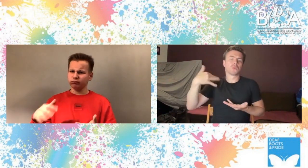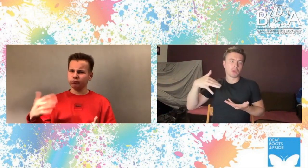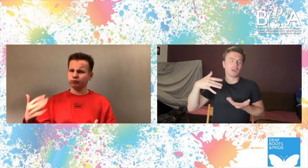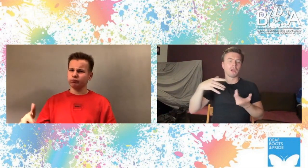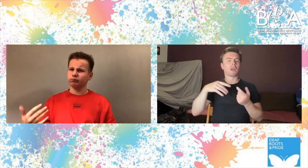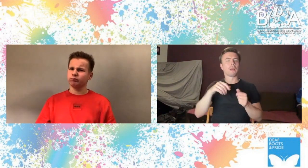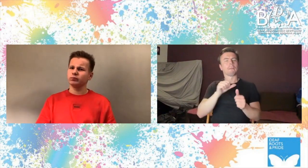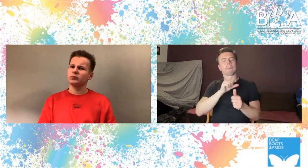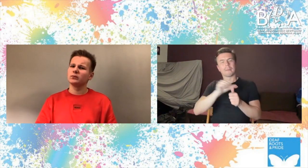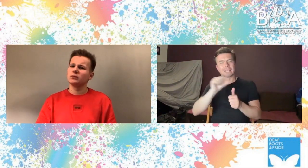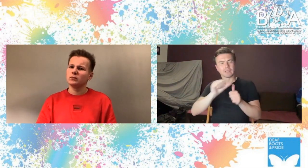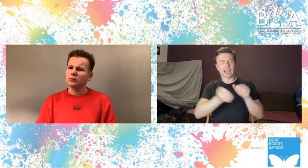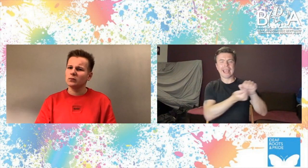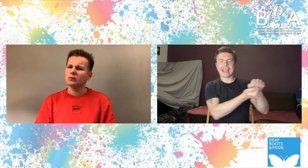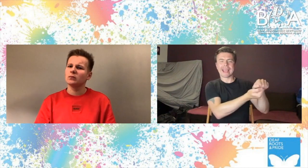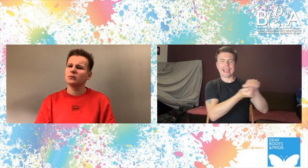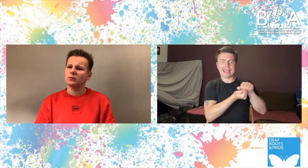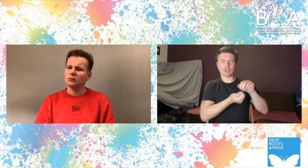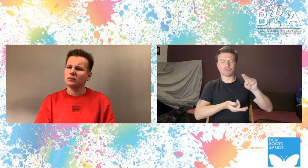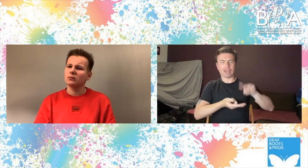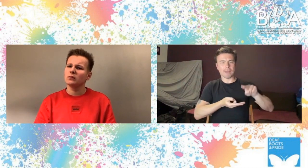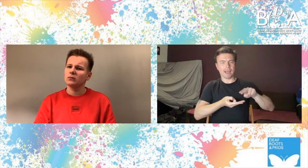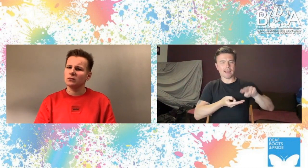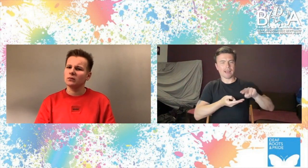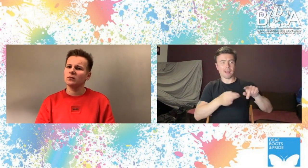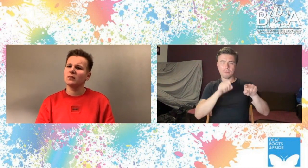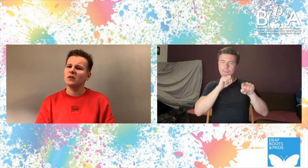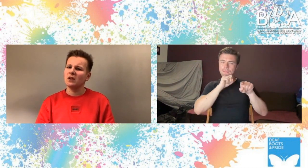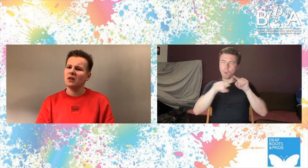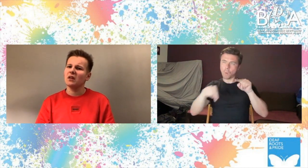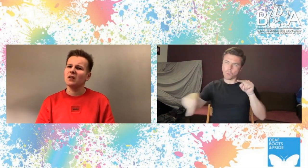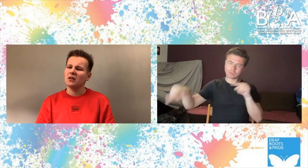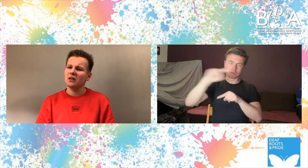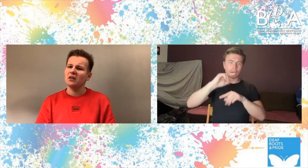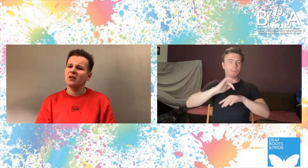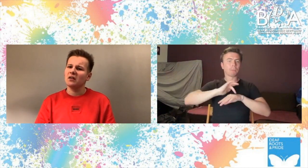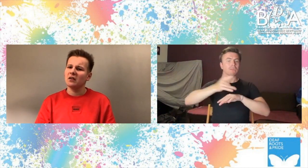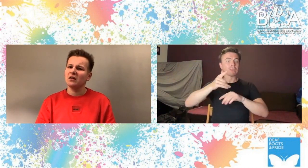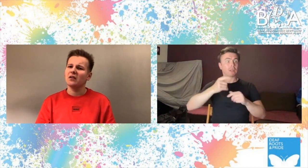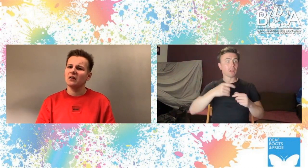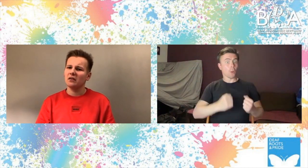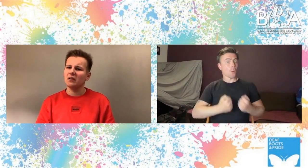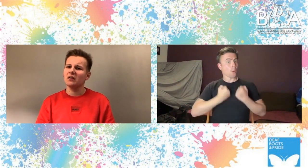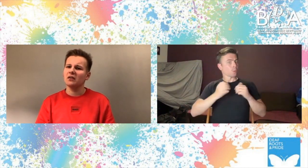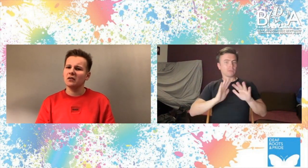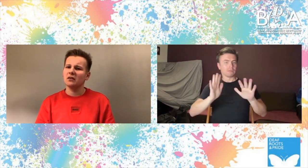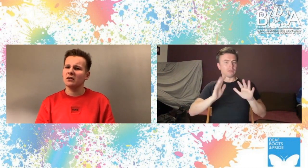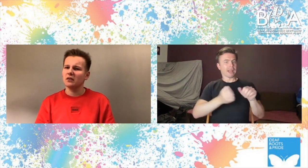it is much cheaper. A lot of professionals when they are working with lights will hire